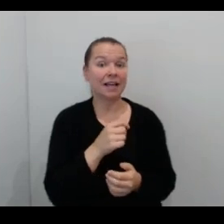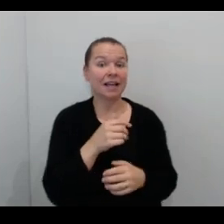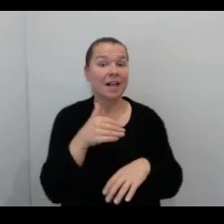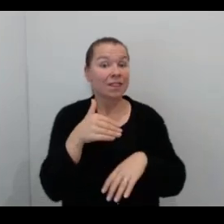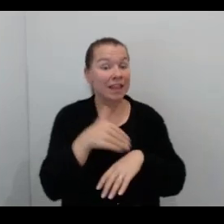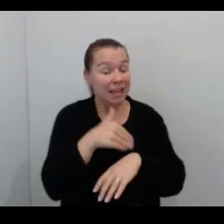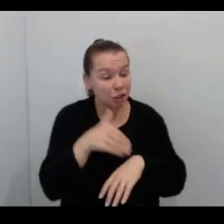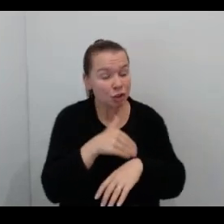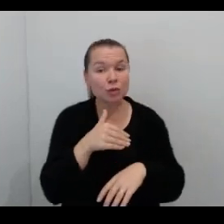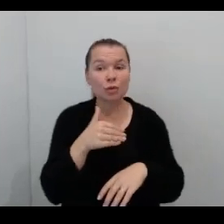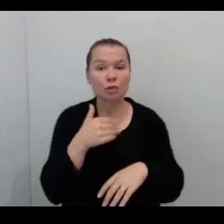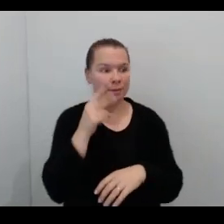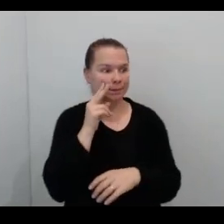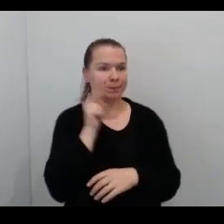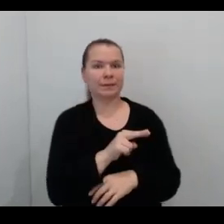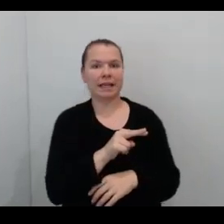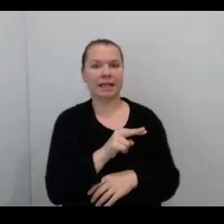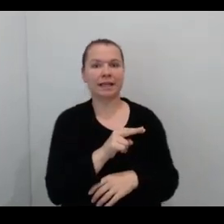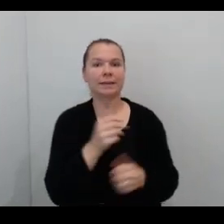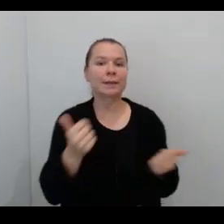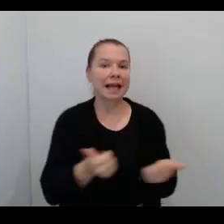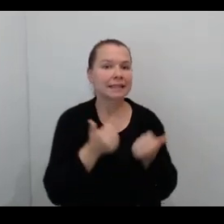Yeah, definitely. So everything on that list.